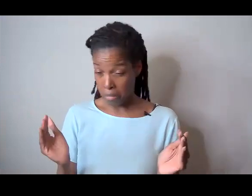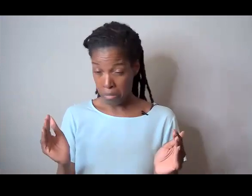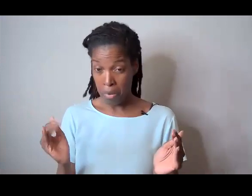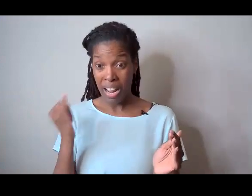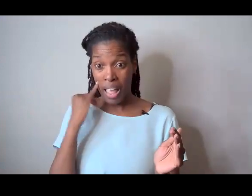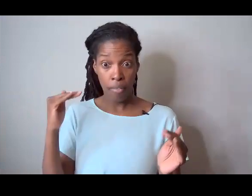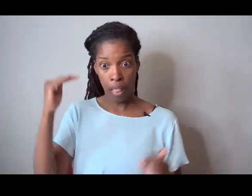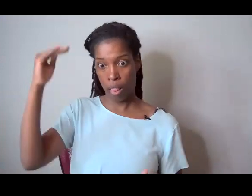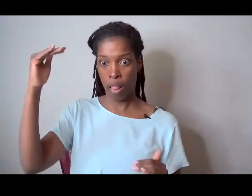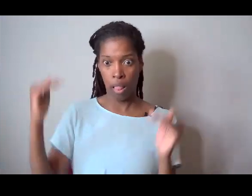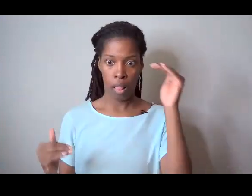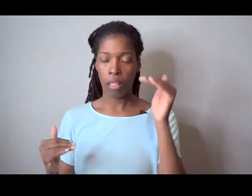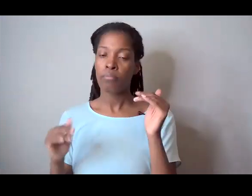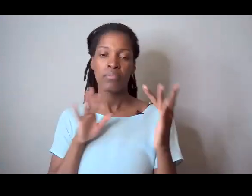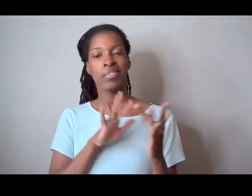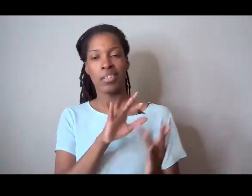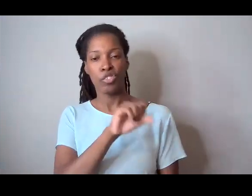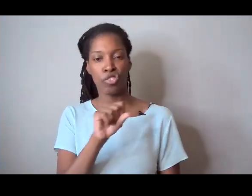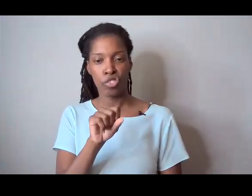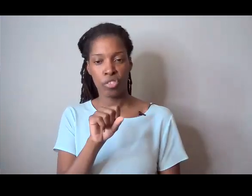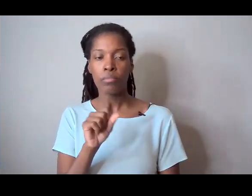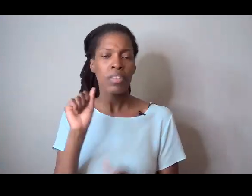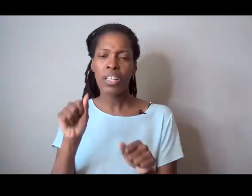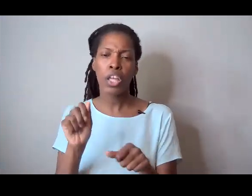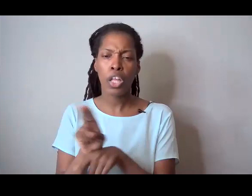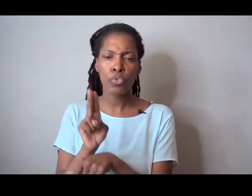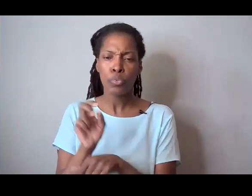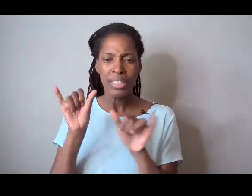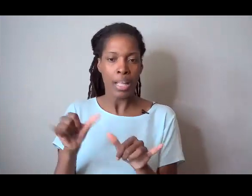And you can contact them using the same methods I explained on the previous slides.